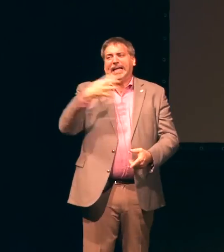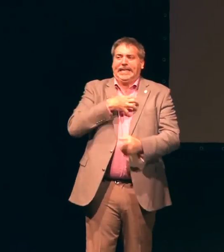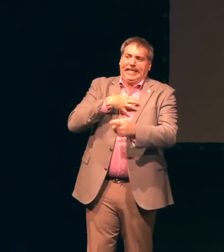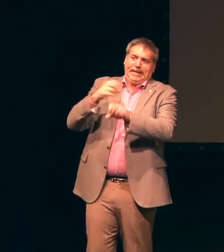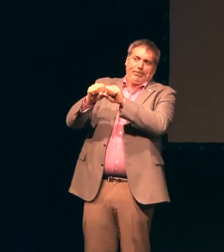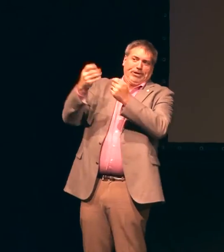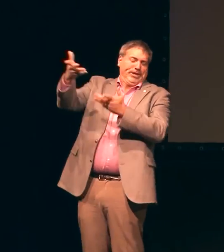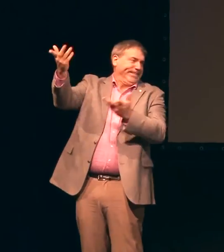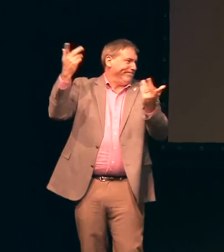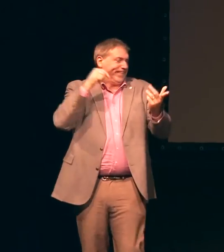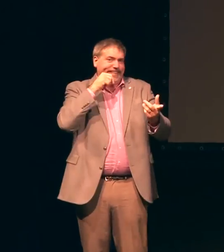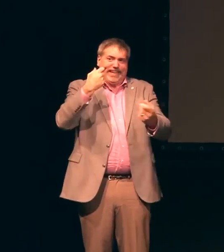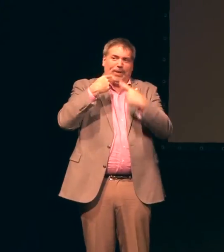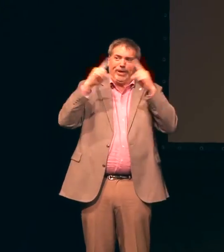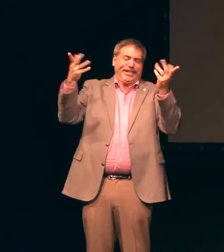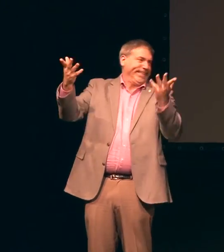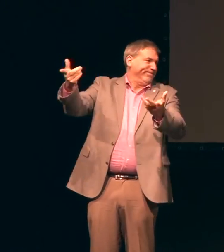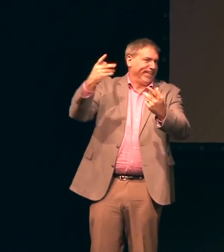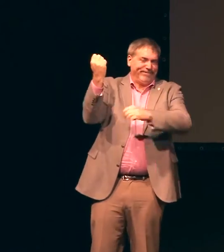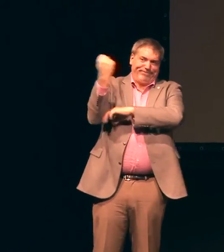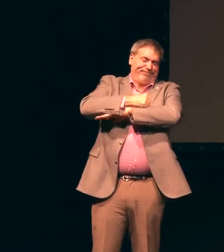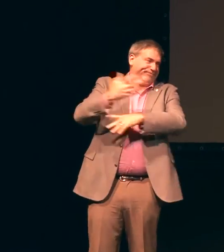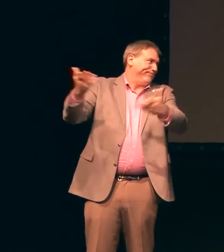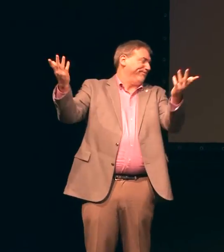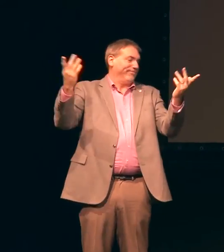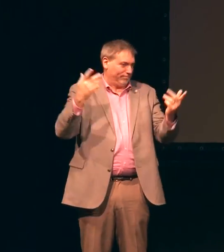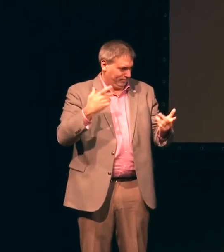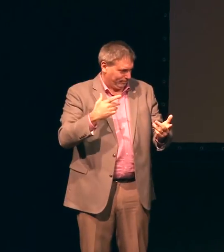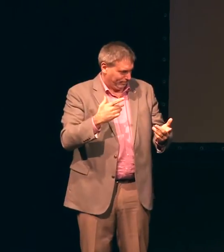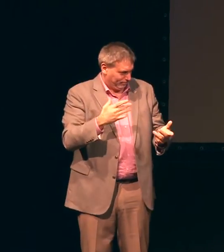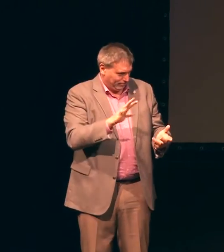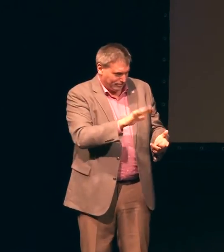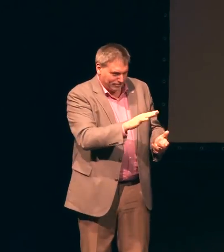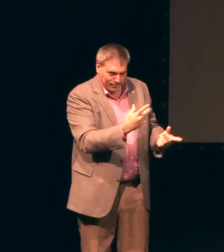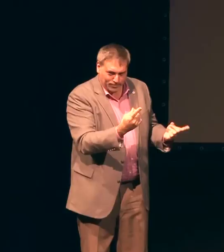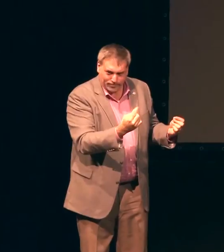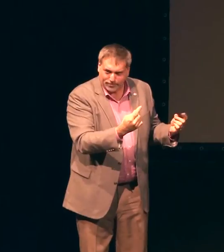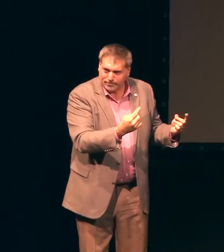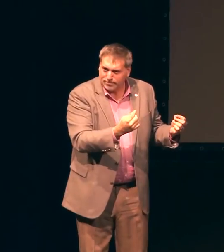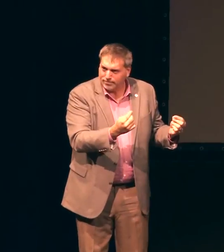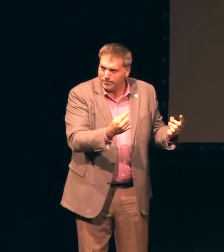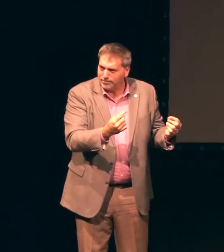do something about it. Oh, it's broken, it's not working, they're shutting down. Well, what